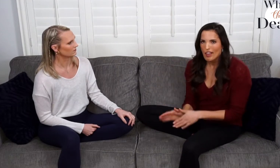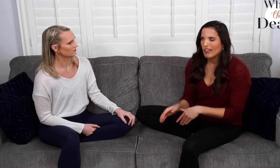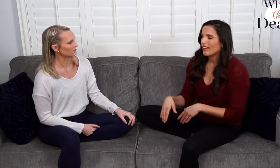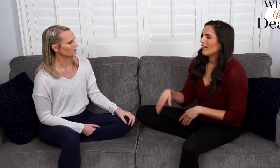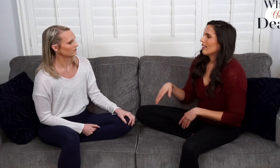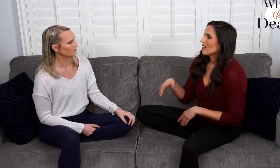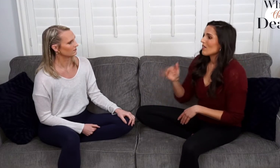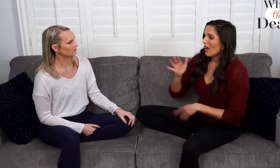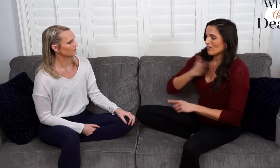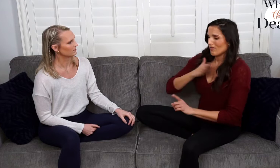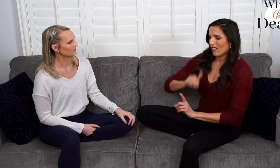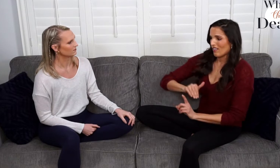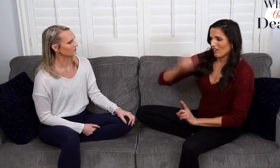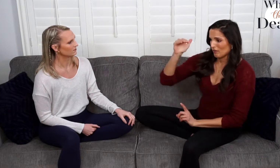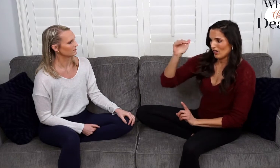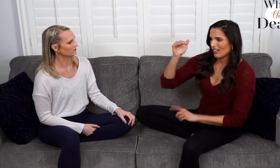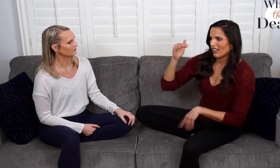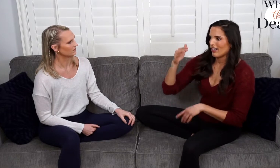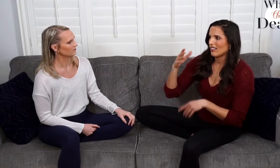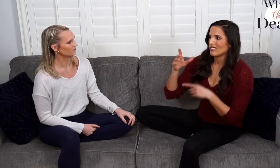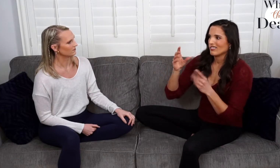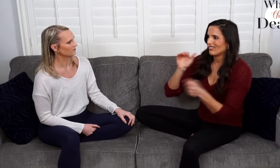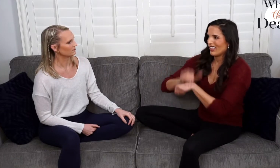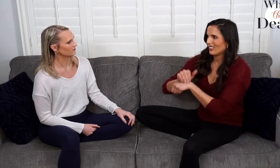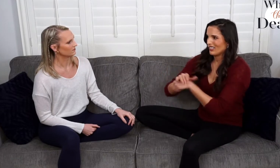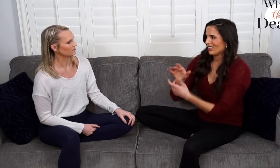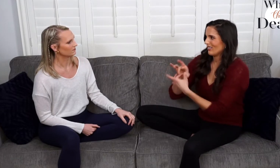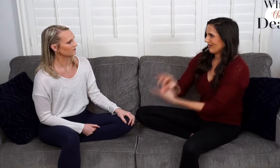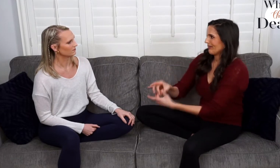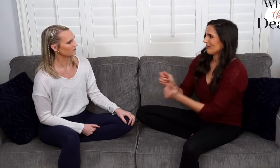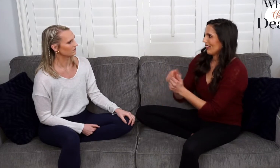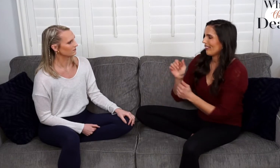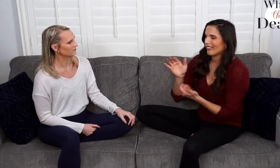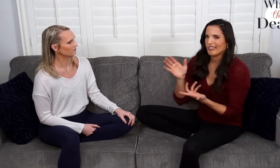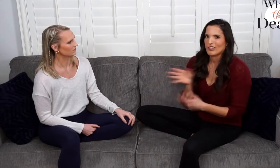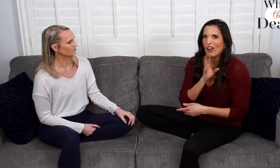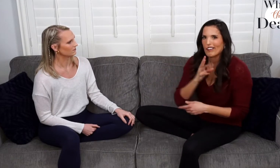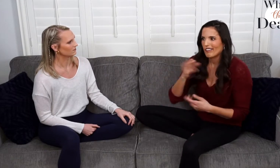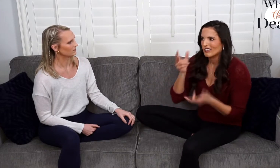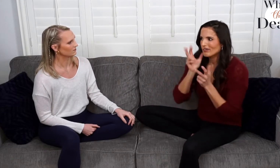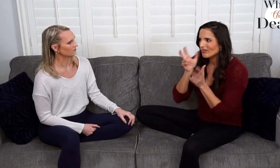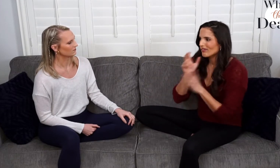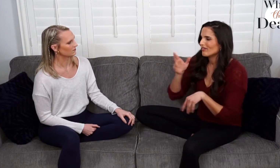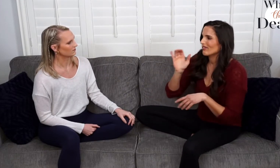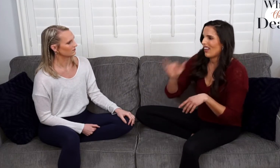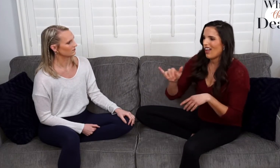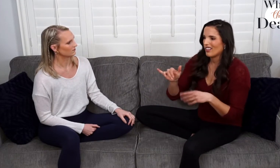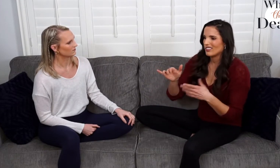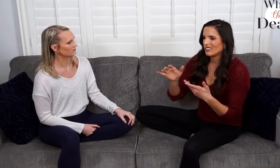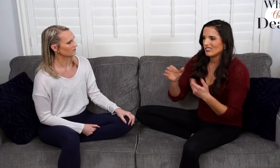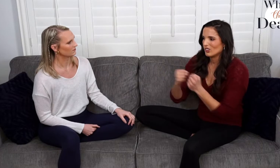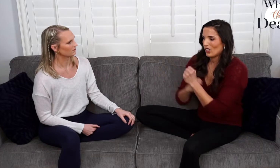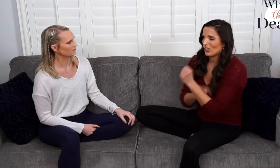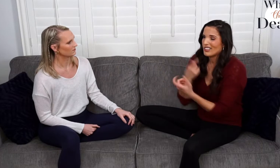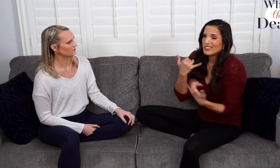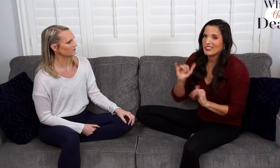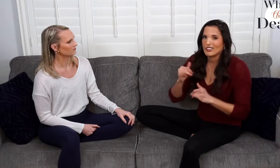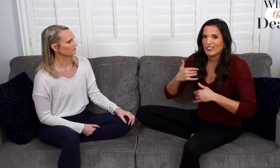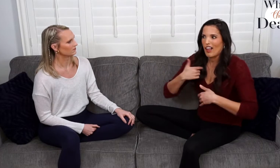way so that was my upbringing which was English meaning: auditory, talking, that structure